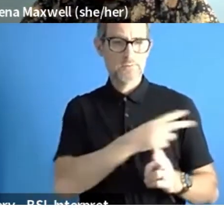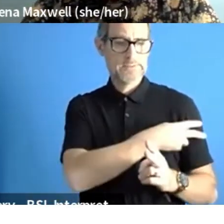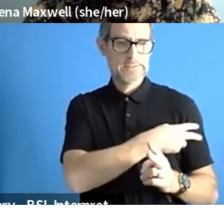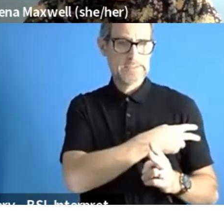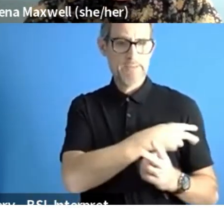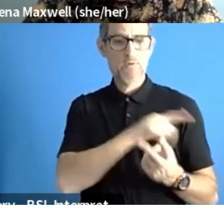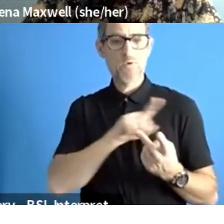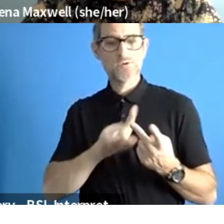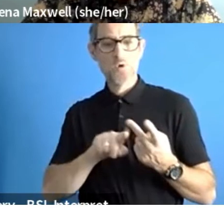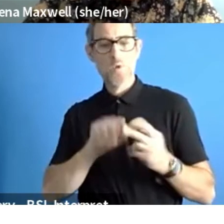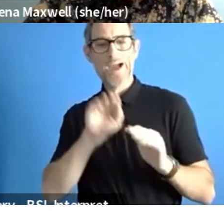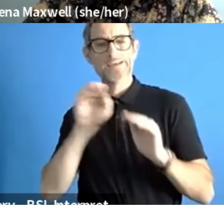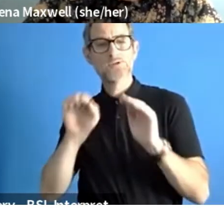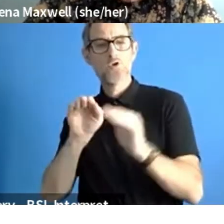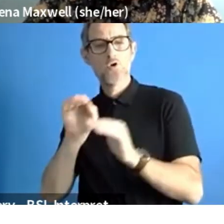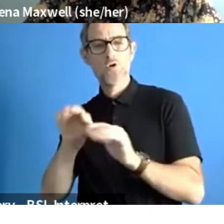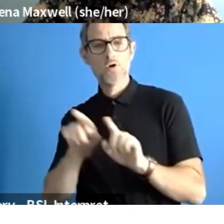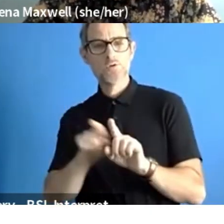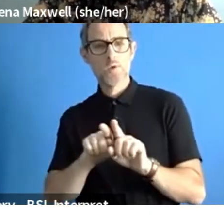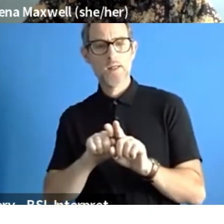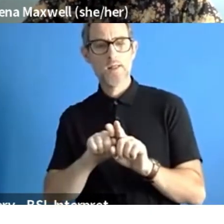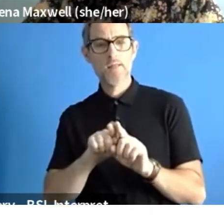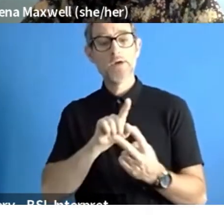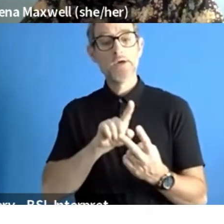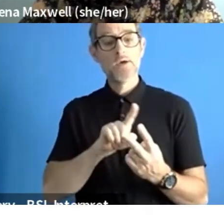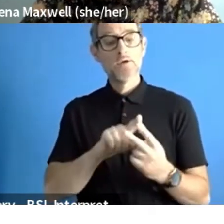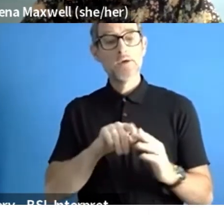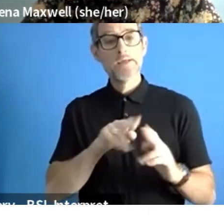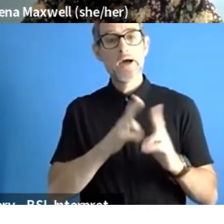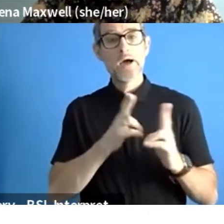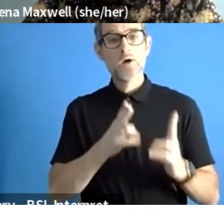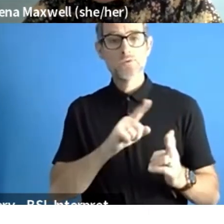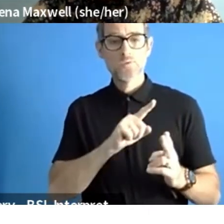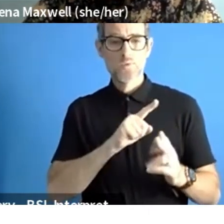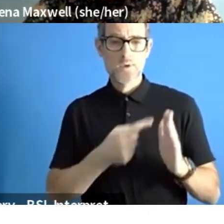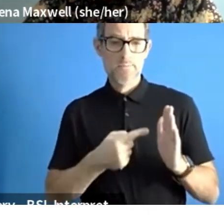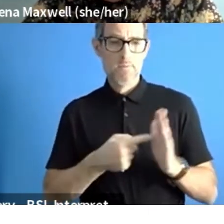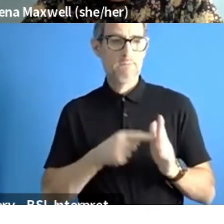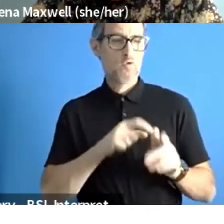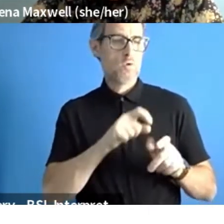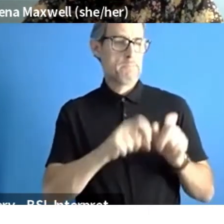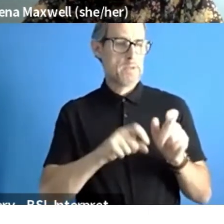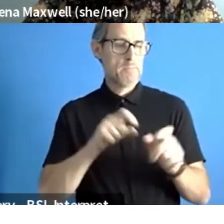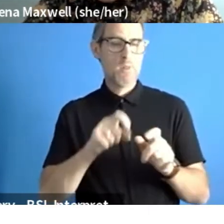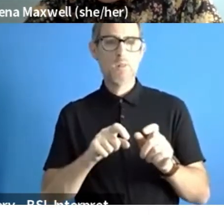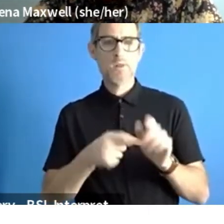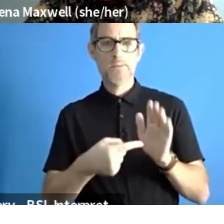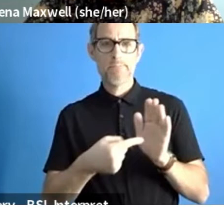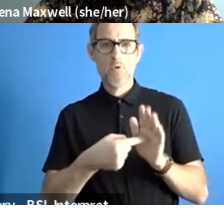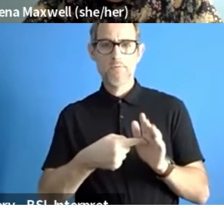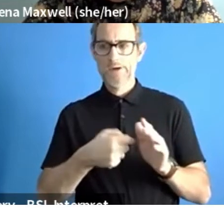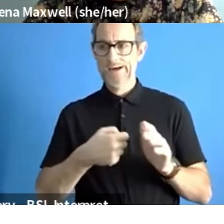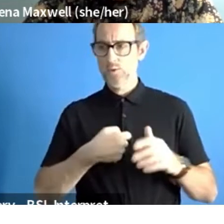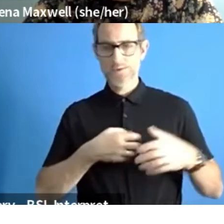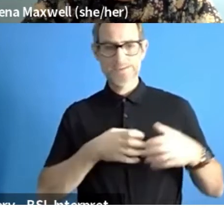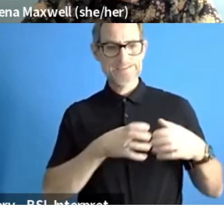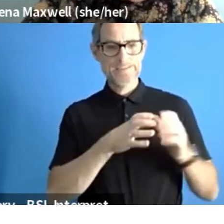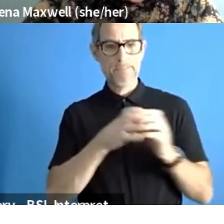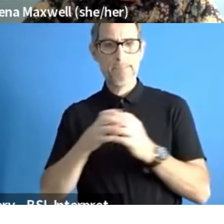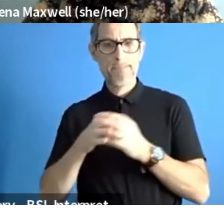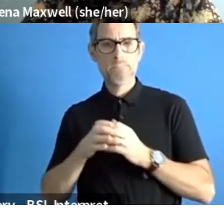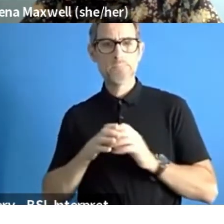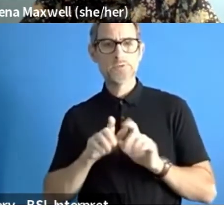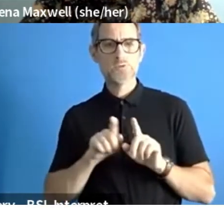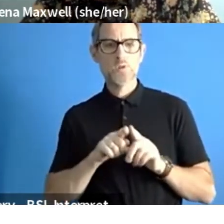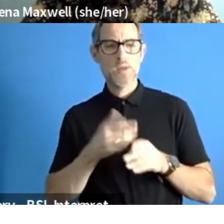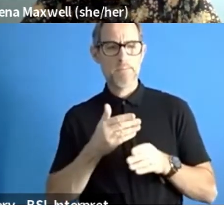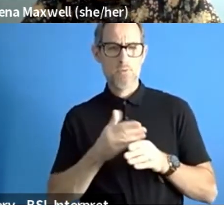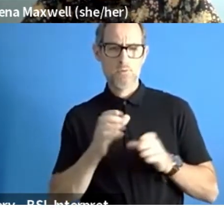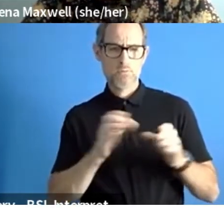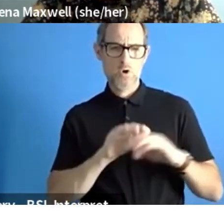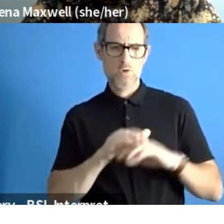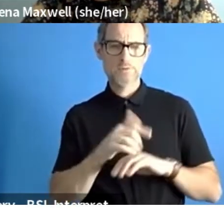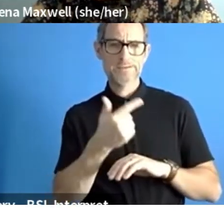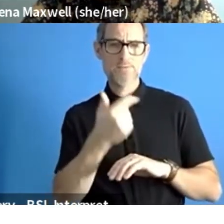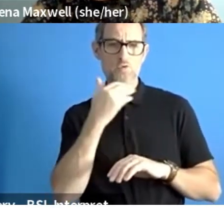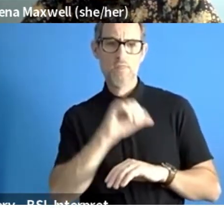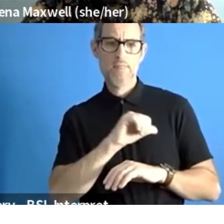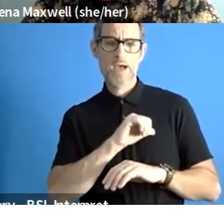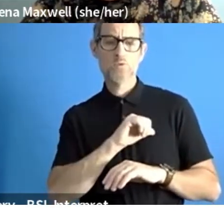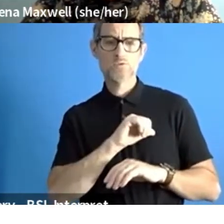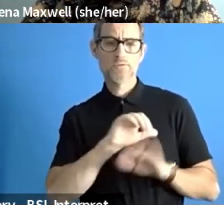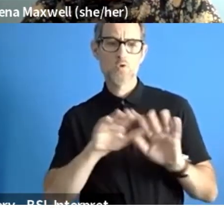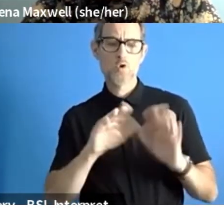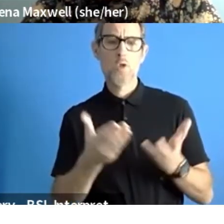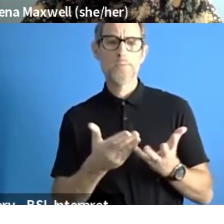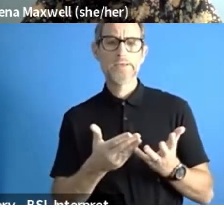It matters to us and it matters to our teams.